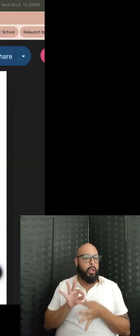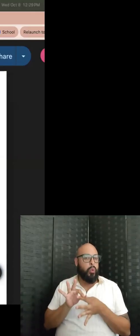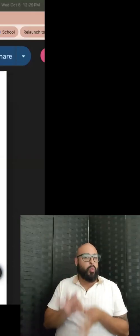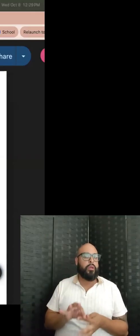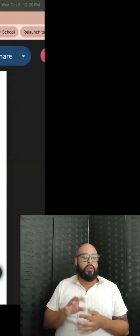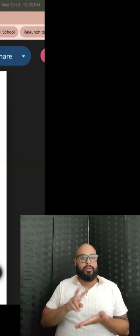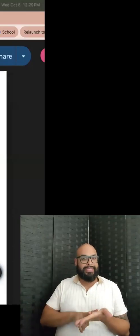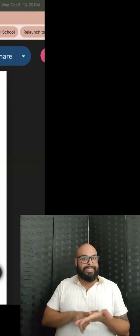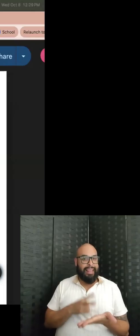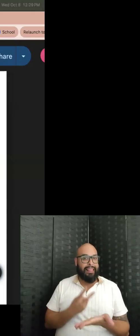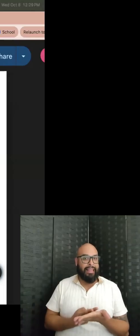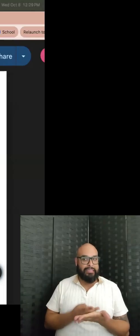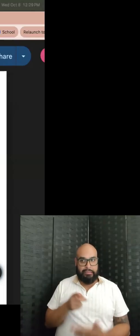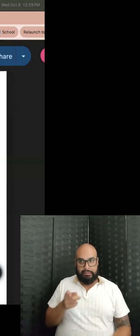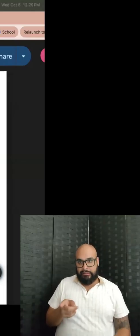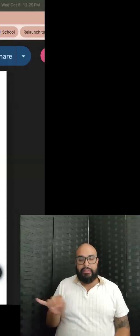the take flight and where she was in that program.